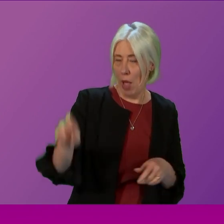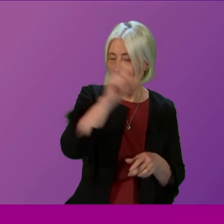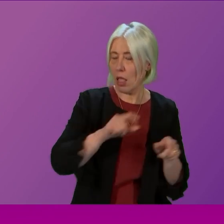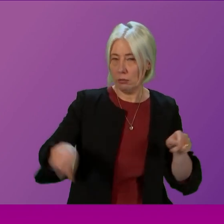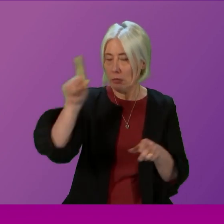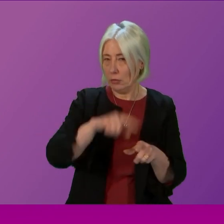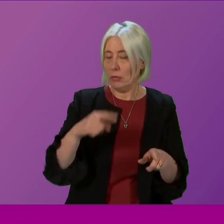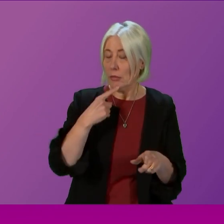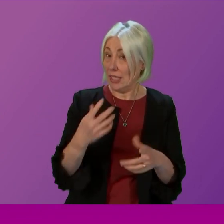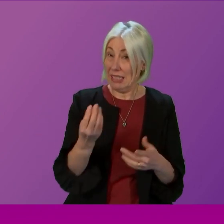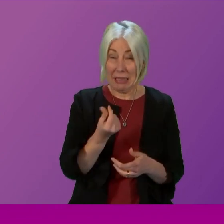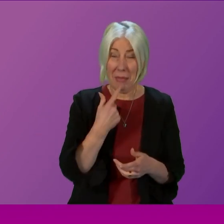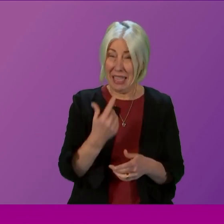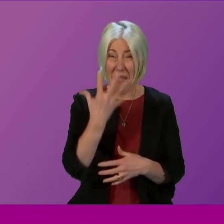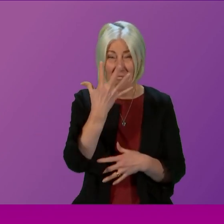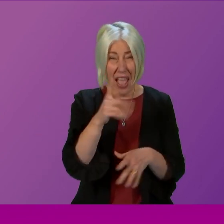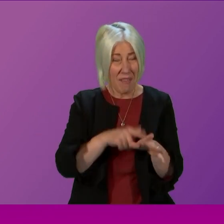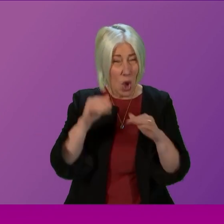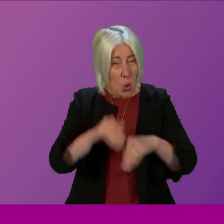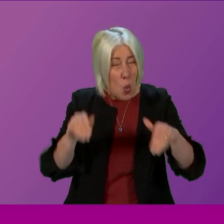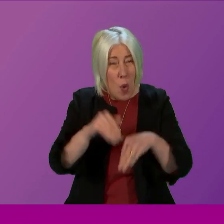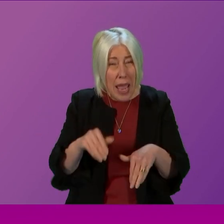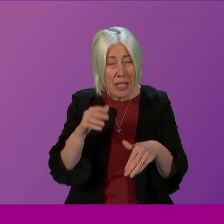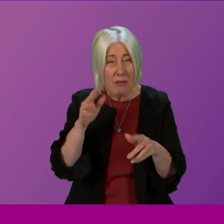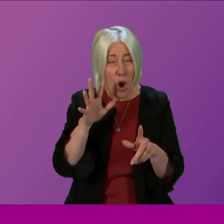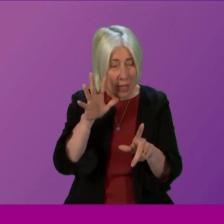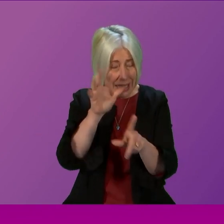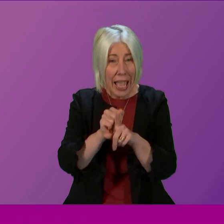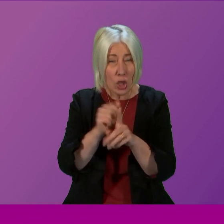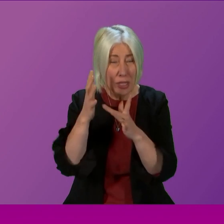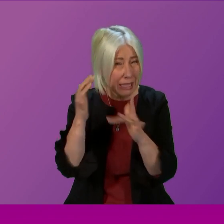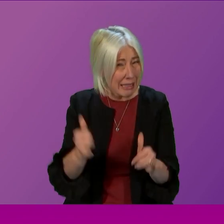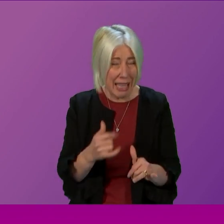are five-year waits for diagnostic tests and that they described that as “scarcely